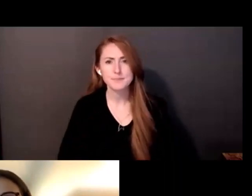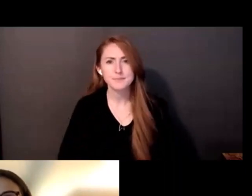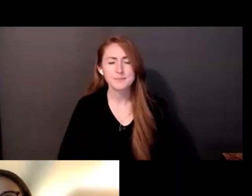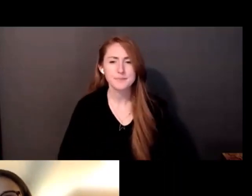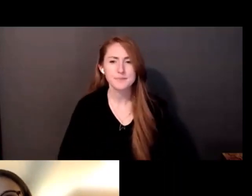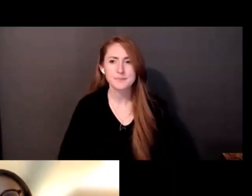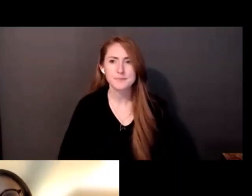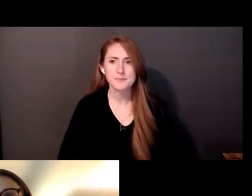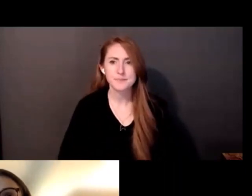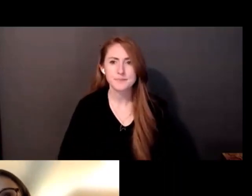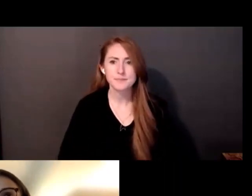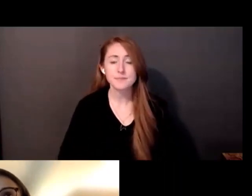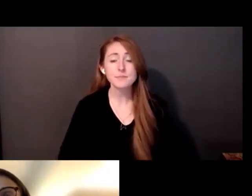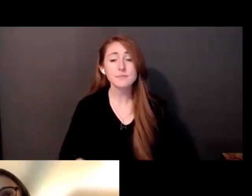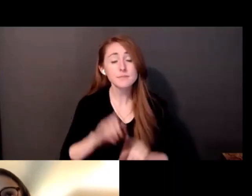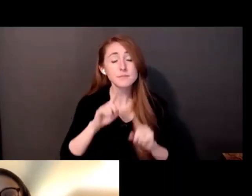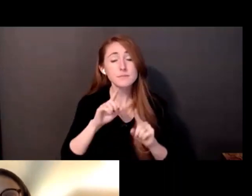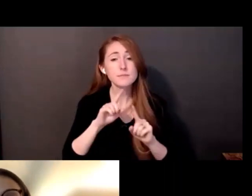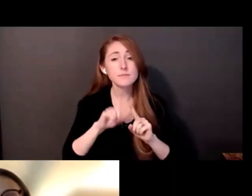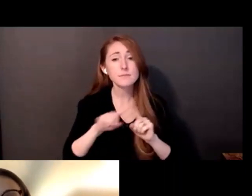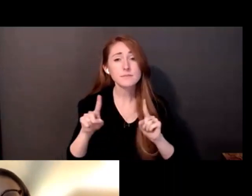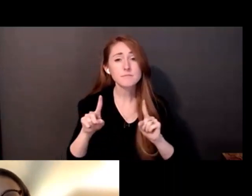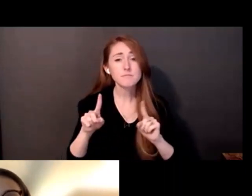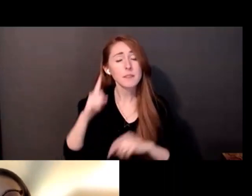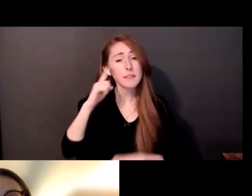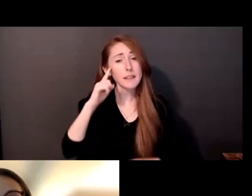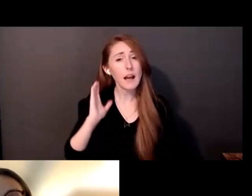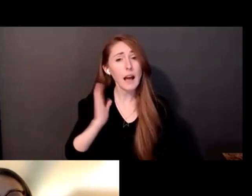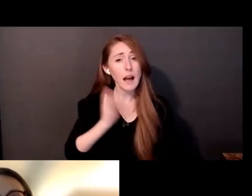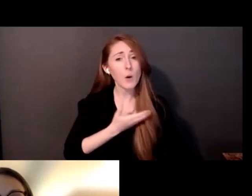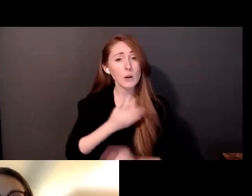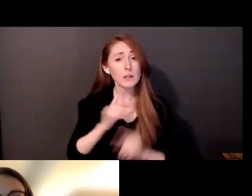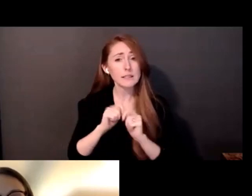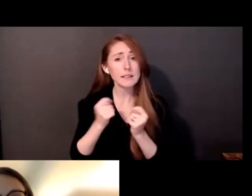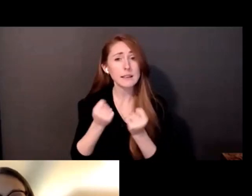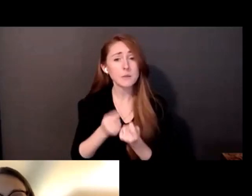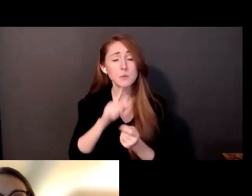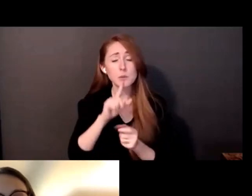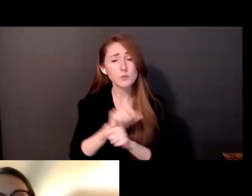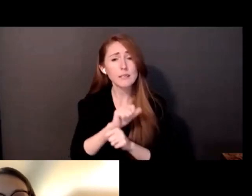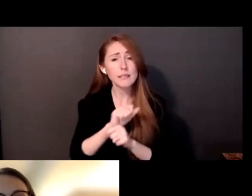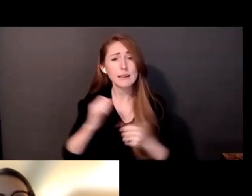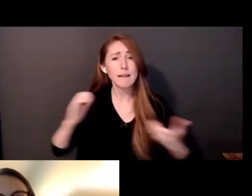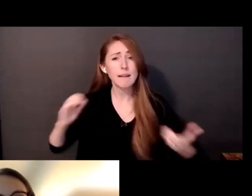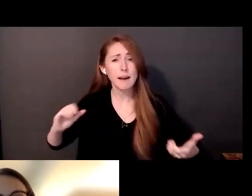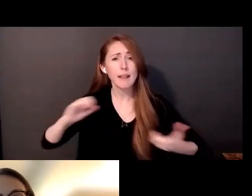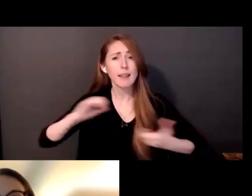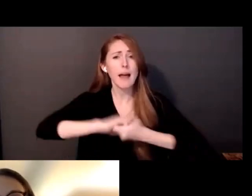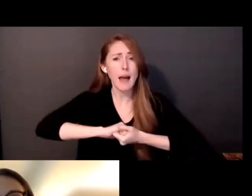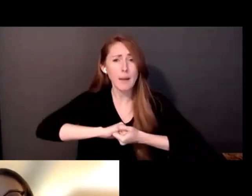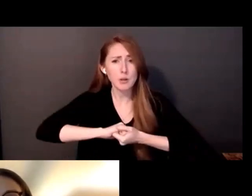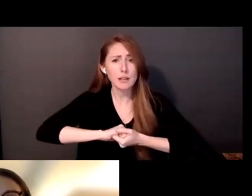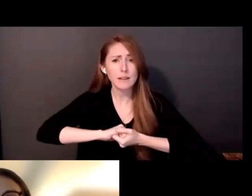But I think our team was very collaborative, as I said. And we learned a lot with each other.